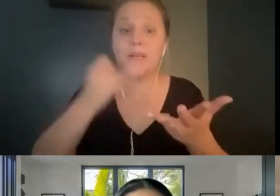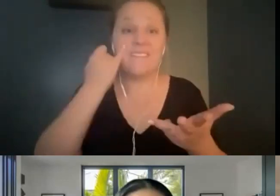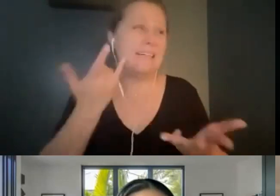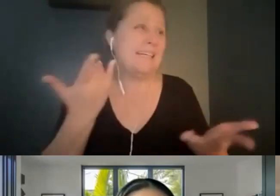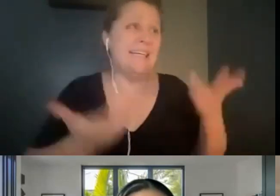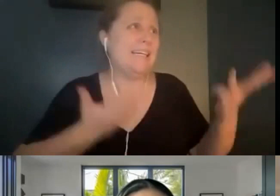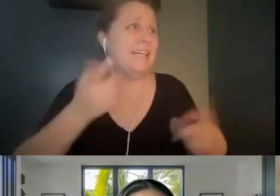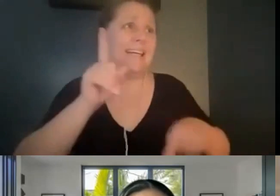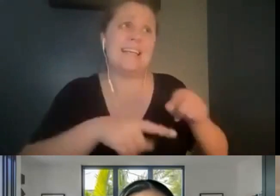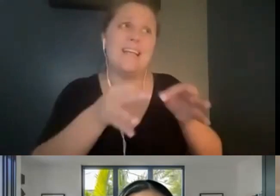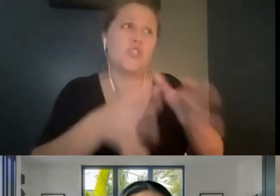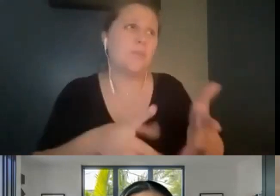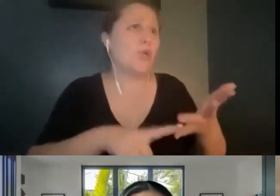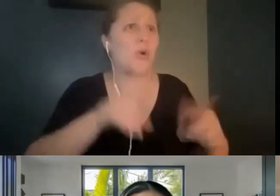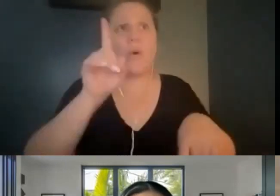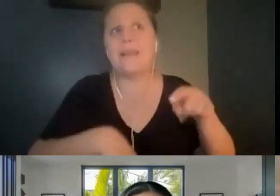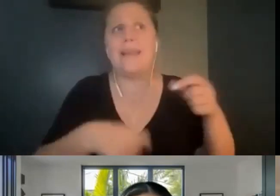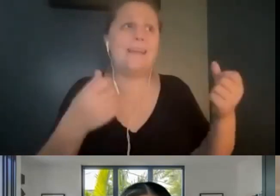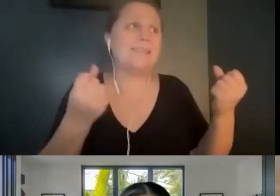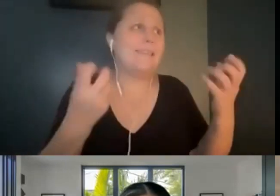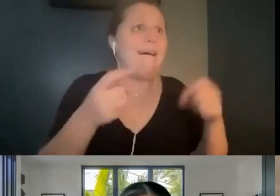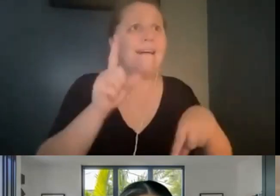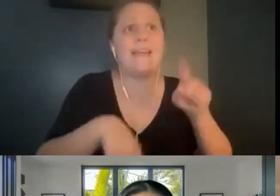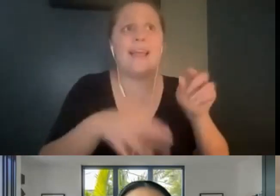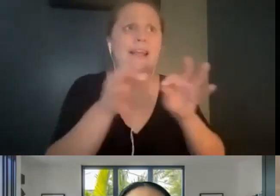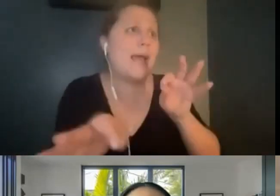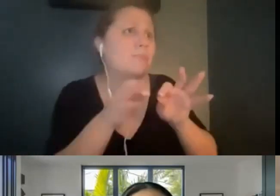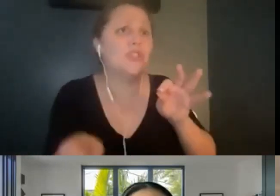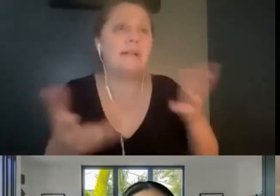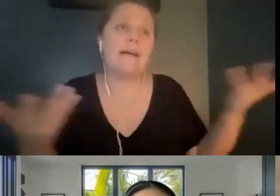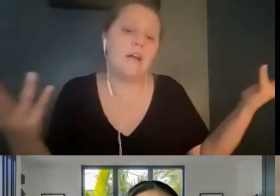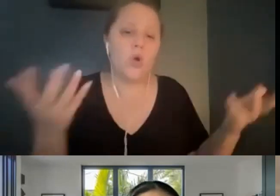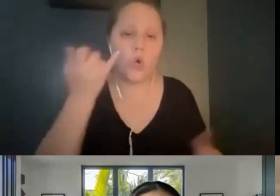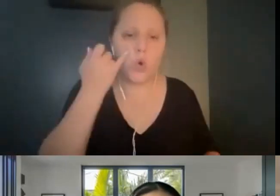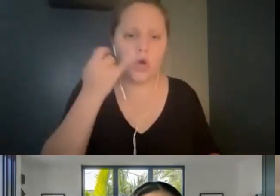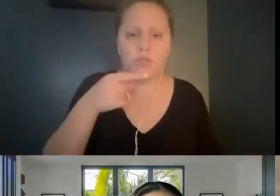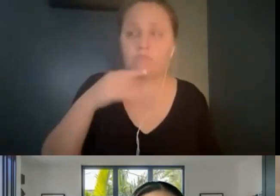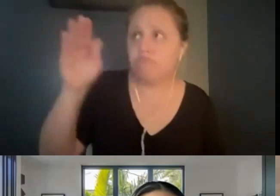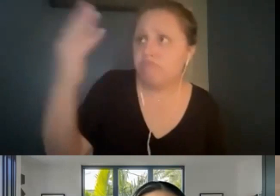language available, or if somebody looks at you funny if you say "Well, my personal presentation is...